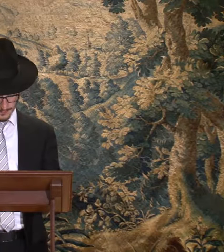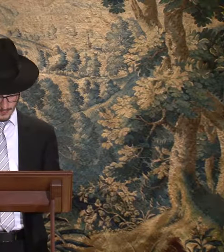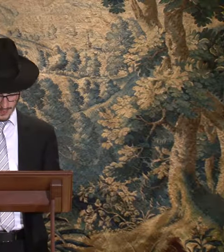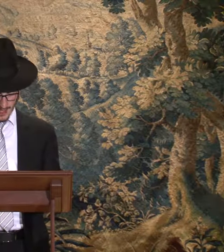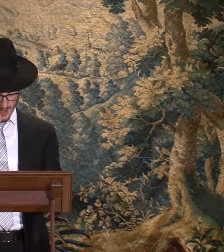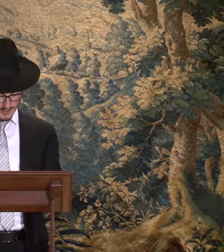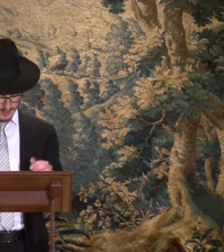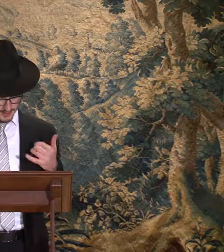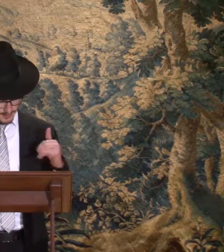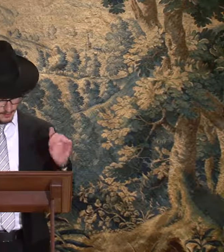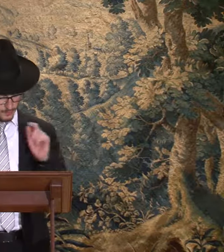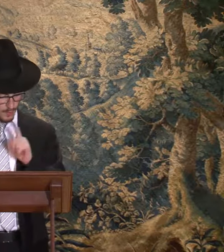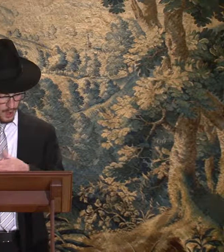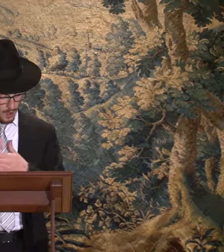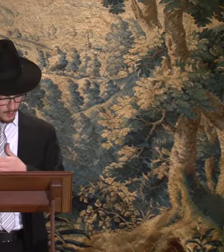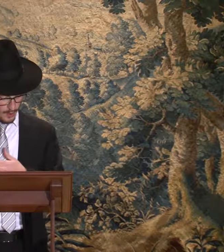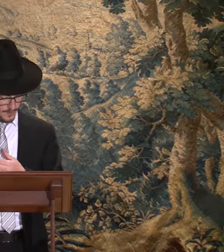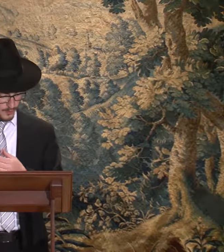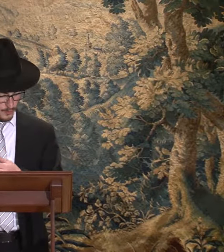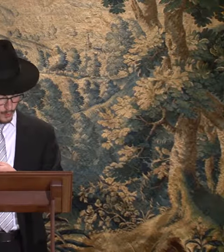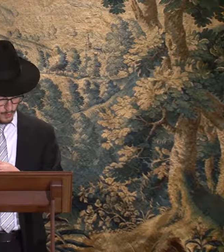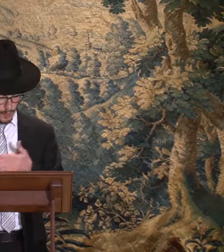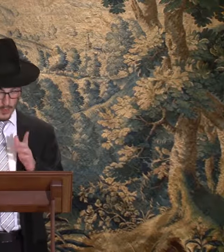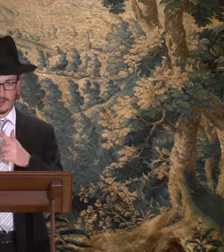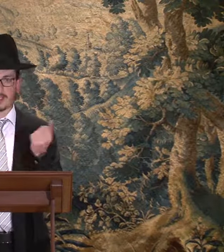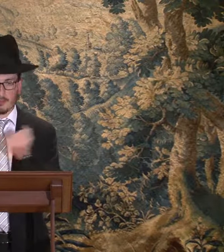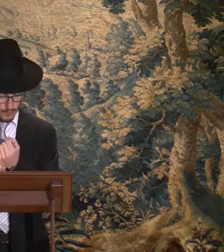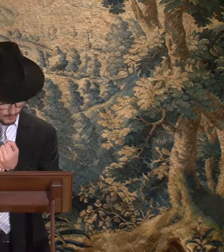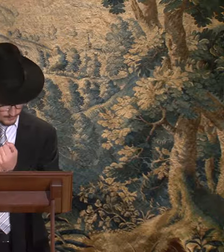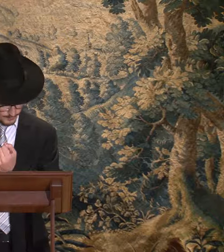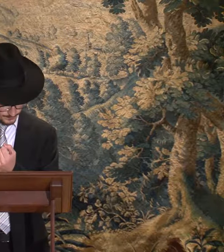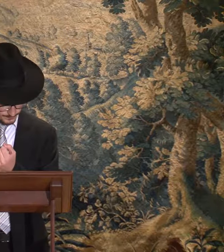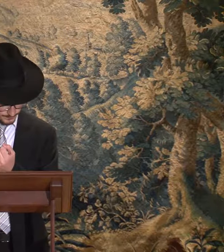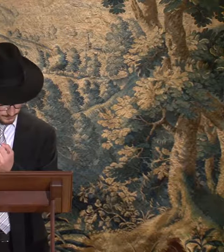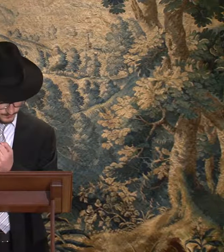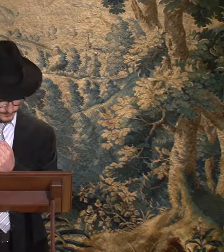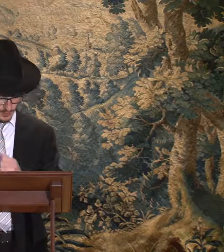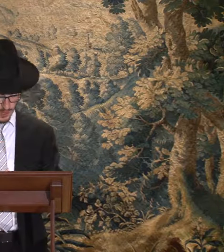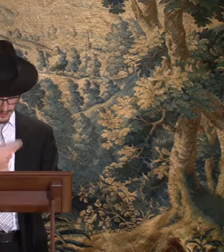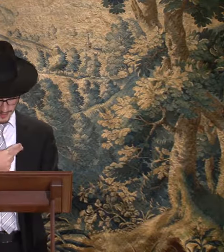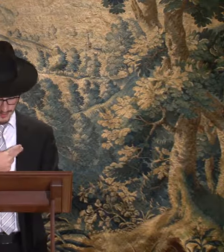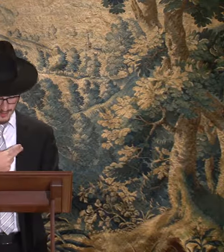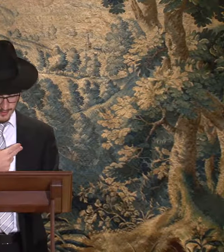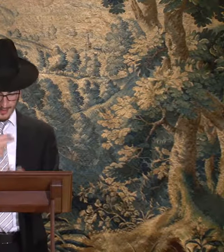go out of your way to support us. This has made me realize how much more I must